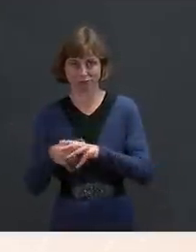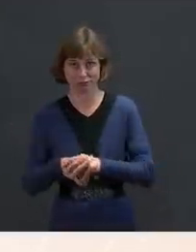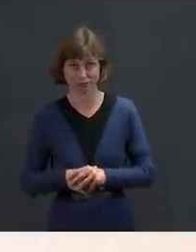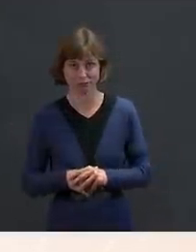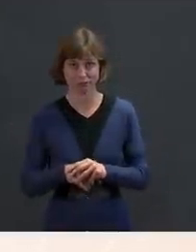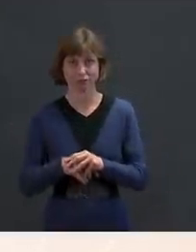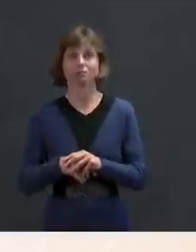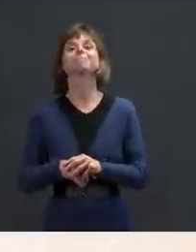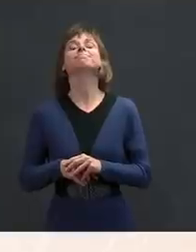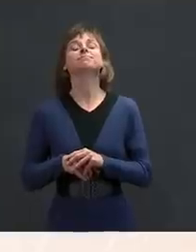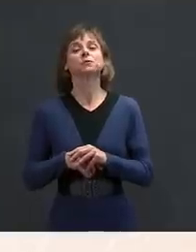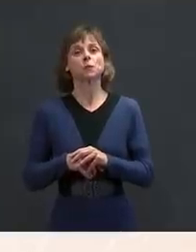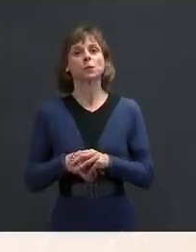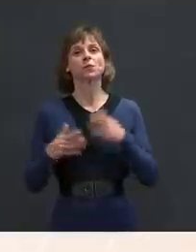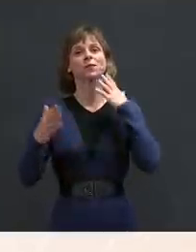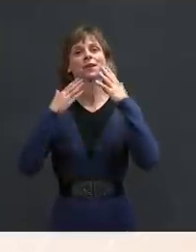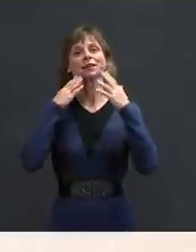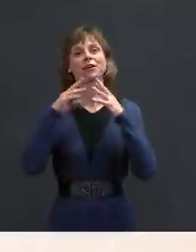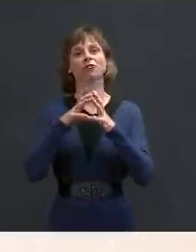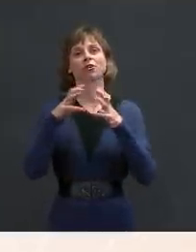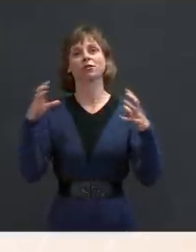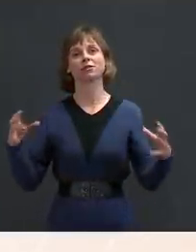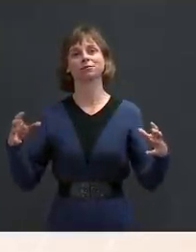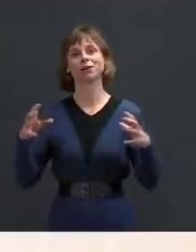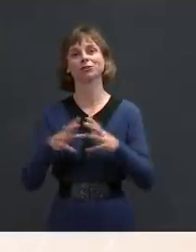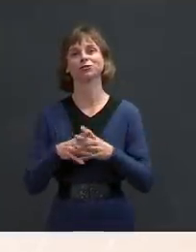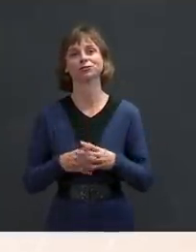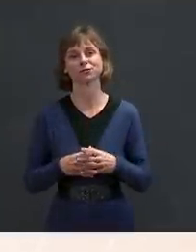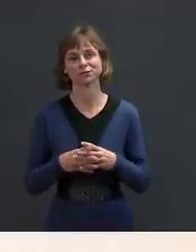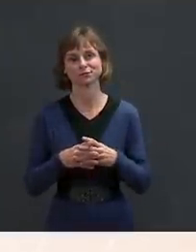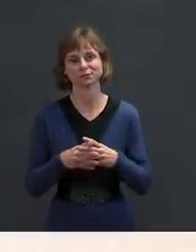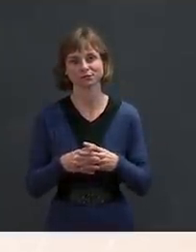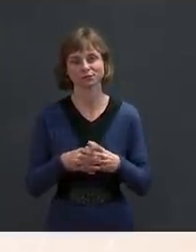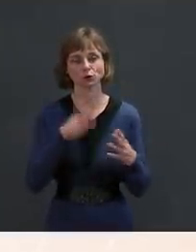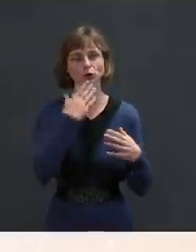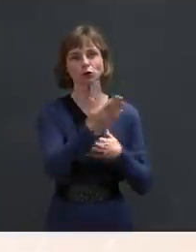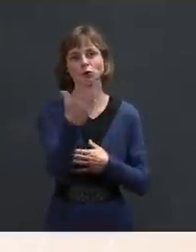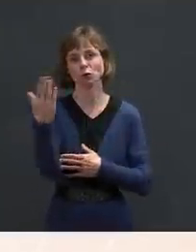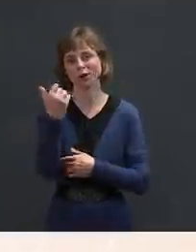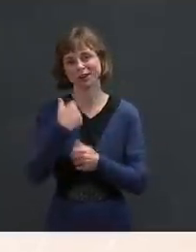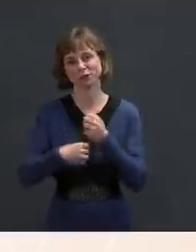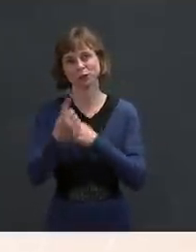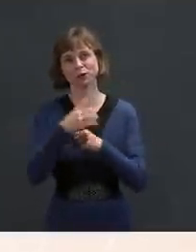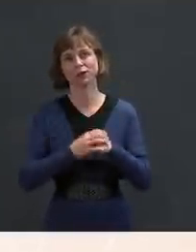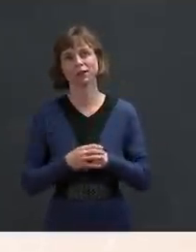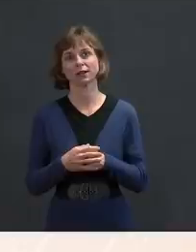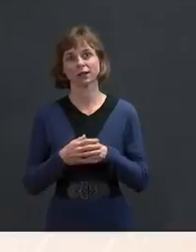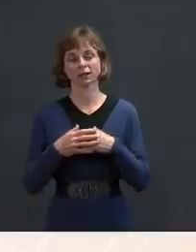Secretary Mayorkas: Thank you very much, Jen. And good morning, everyone. I'd like to spend a few minutes